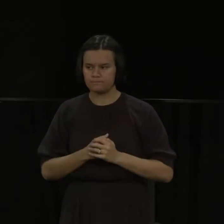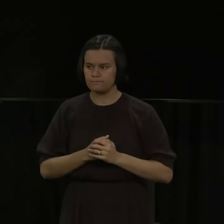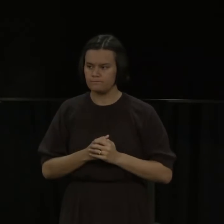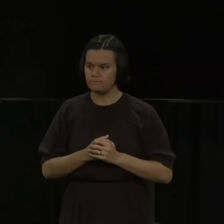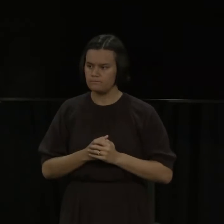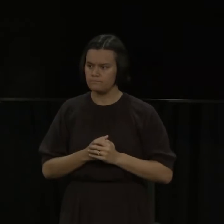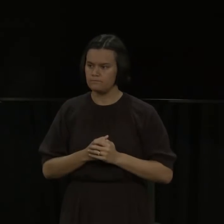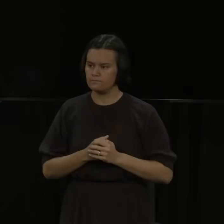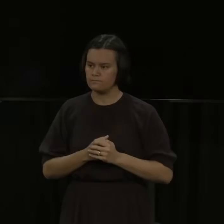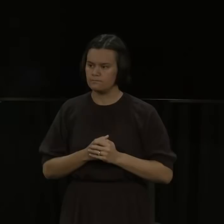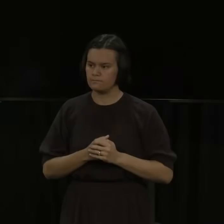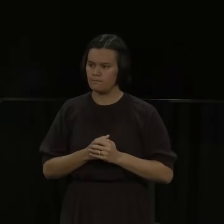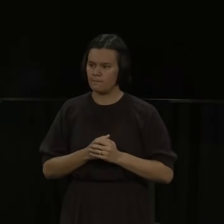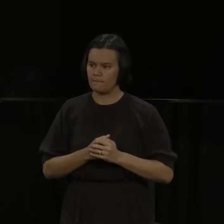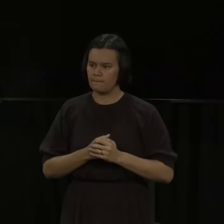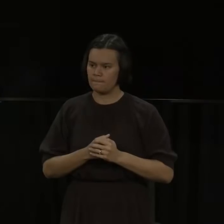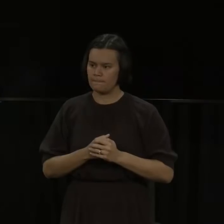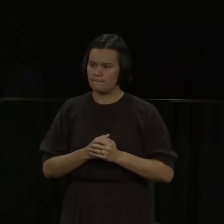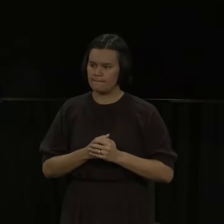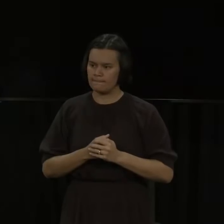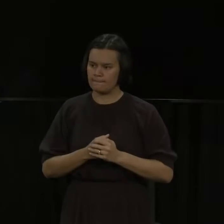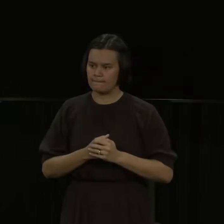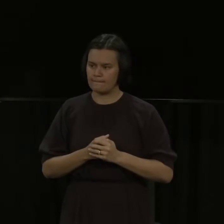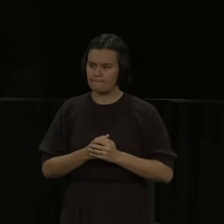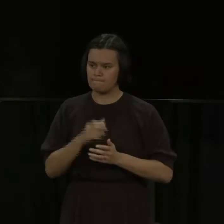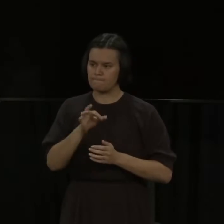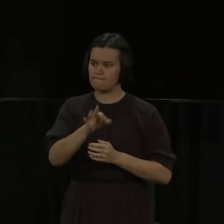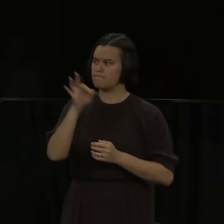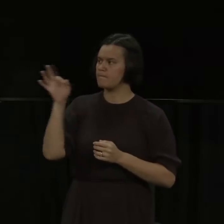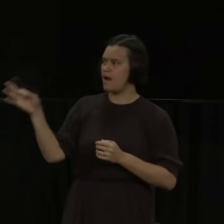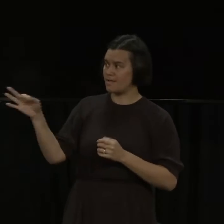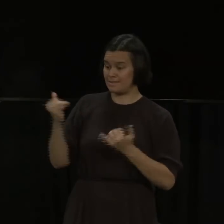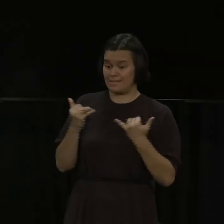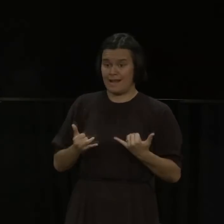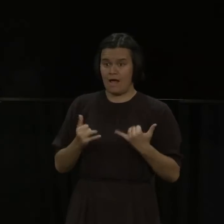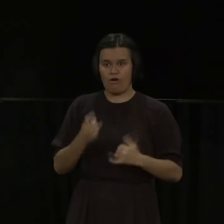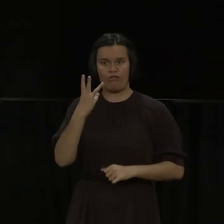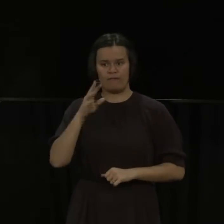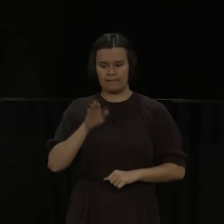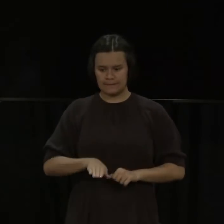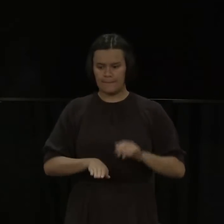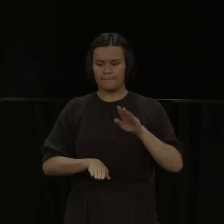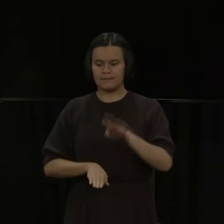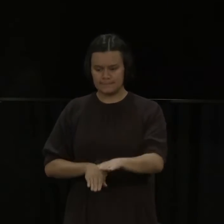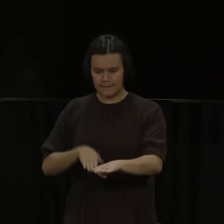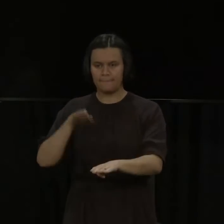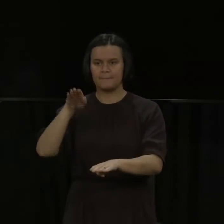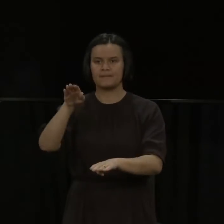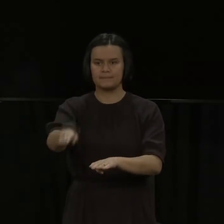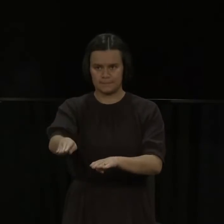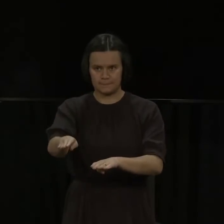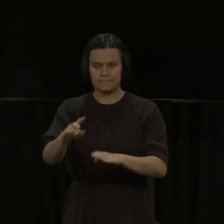through. We have locked in those first two, I think people can make plans on the basis of those first two dates.